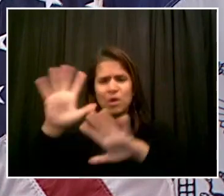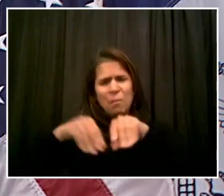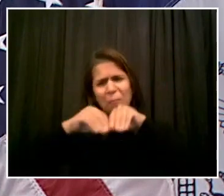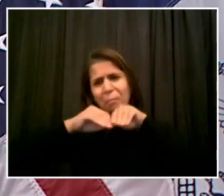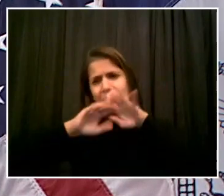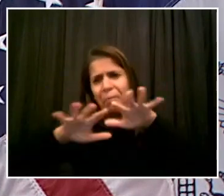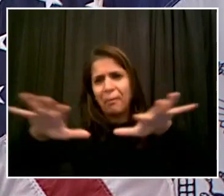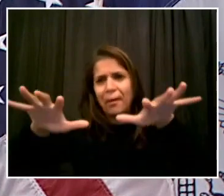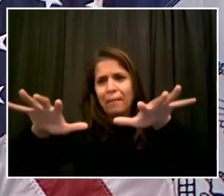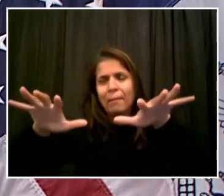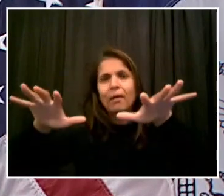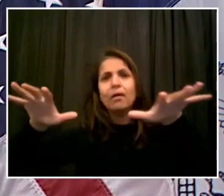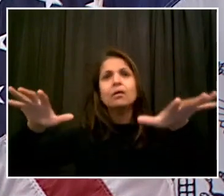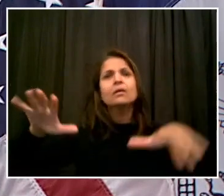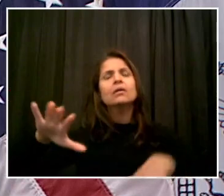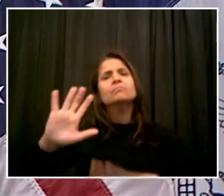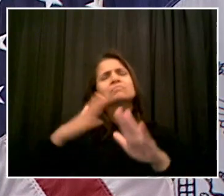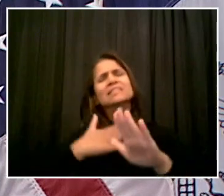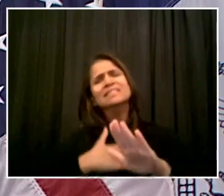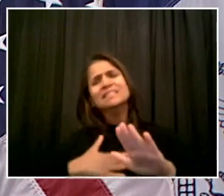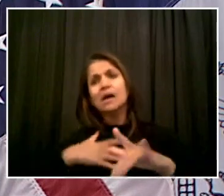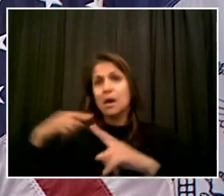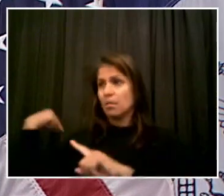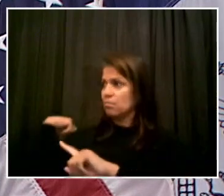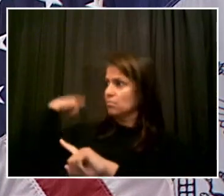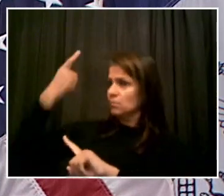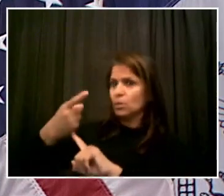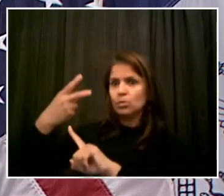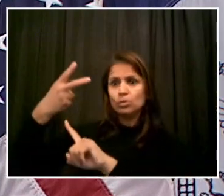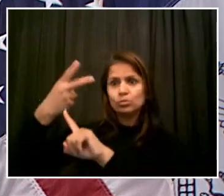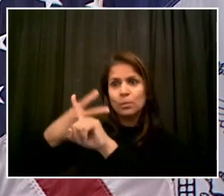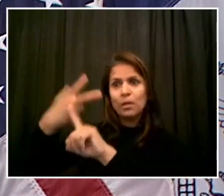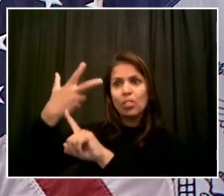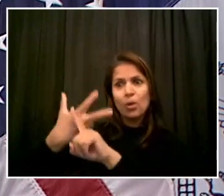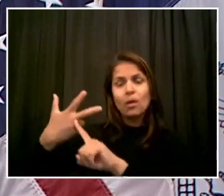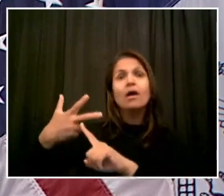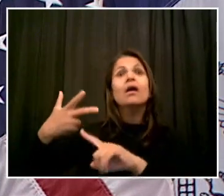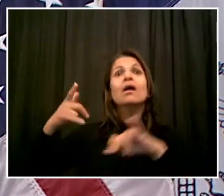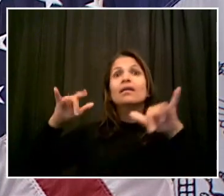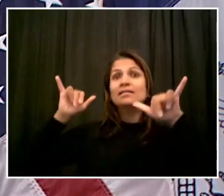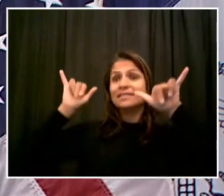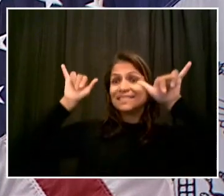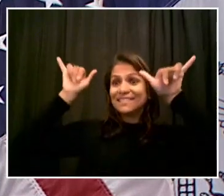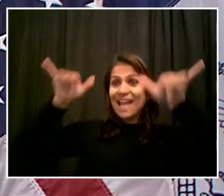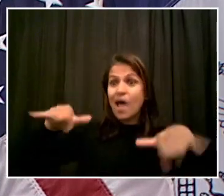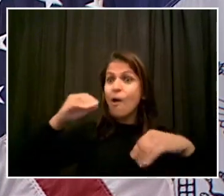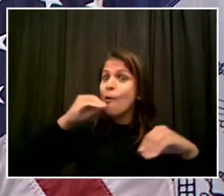AND THE FACT THAT PEOPLE HAVE BEEN COOPED UP AND I TALKED TO A LOT OF FOLKS